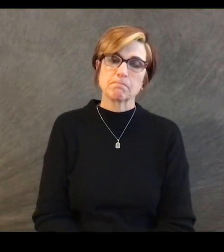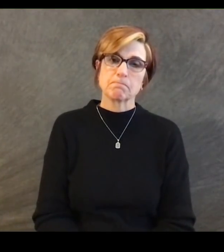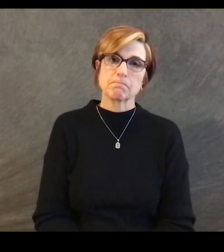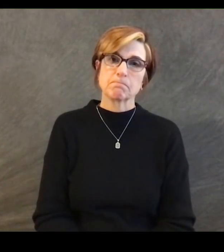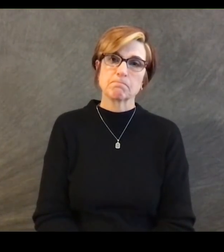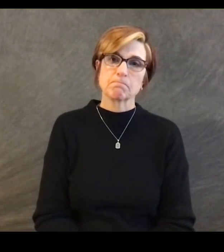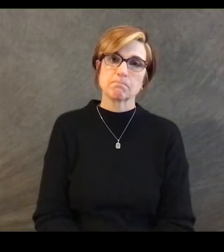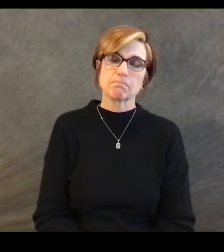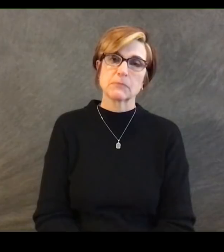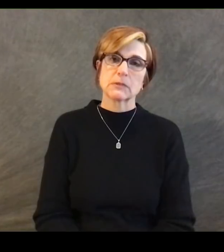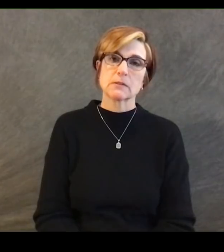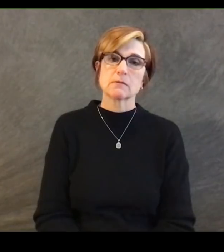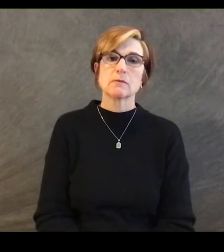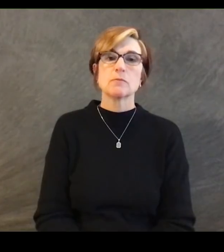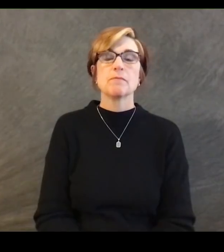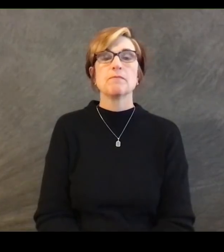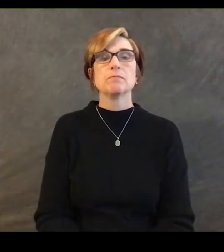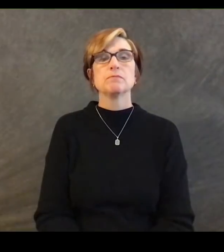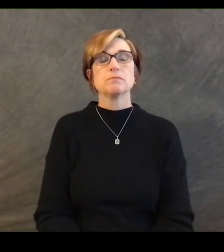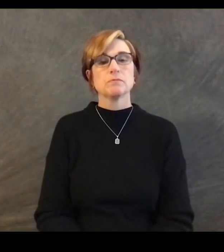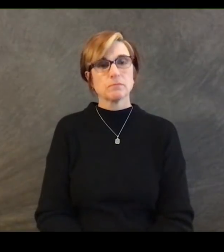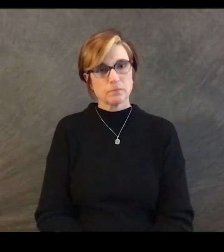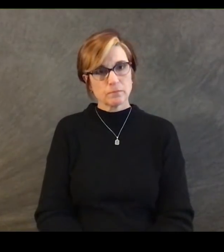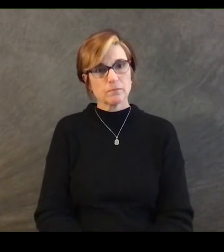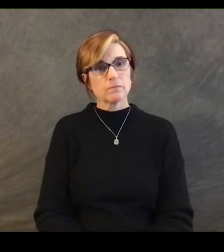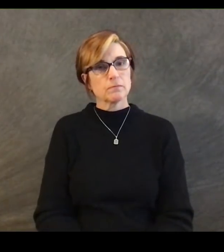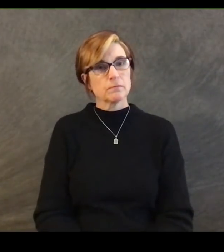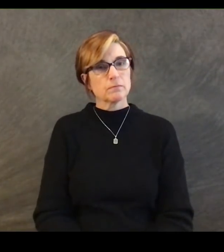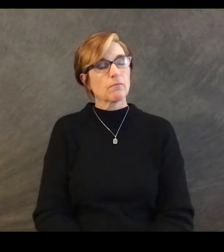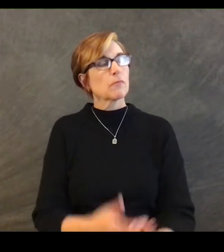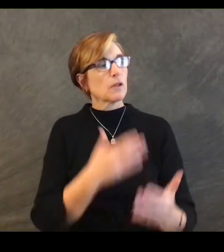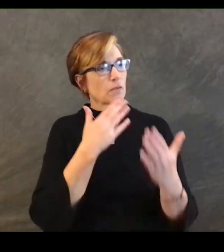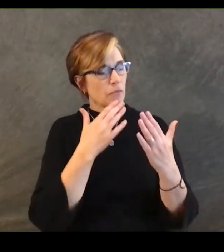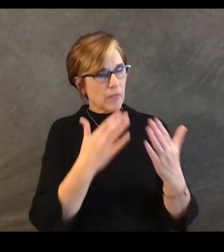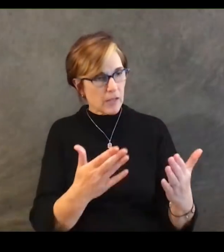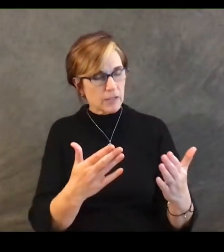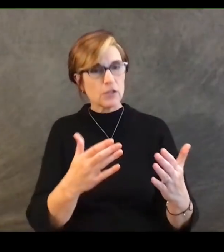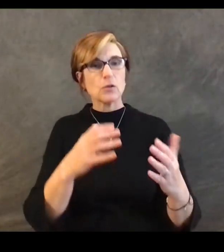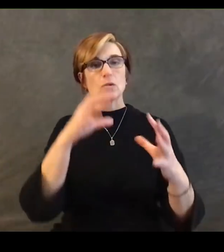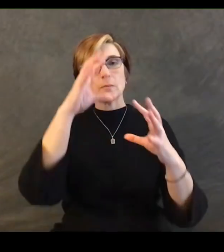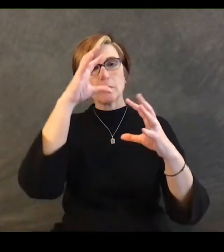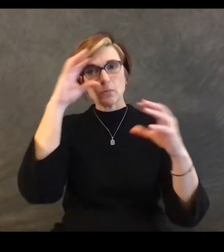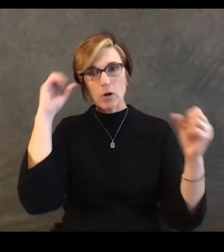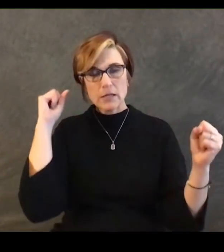Thank You mr. president dr. Burks and dr. Falchi I know I speak on behalf of